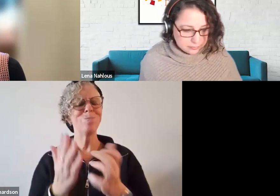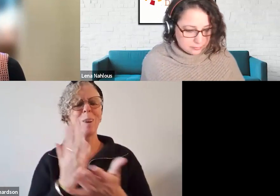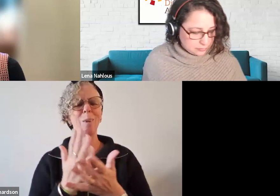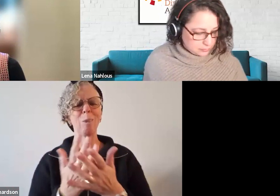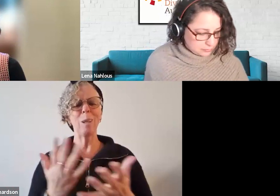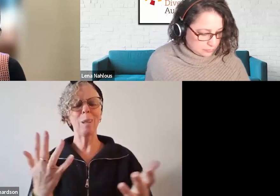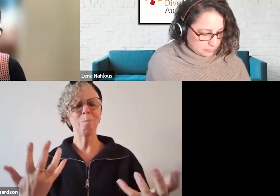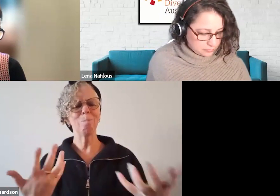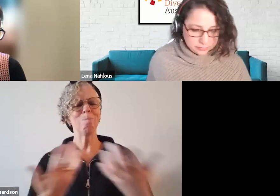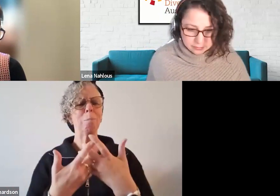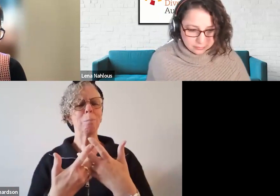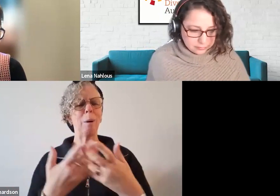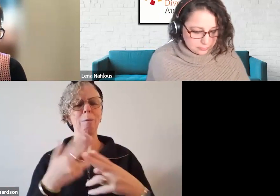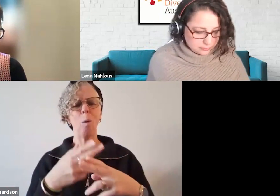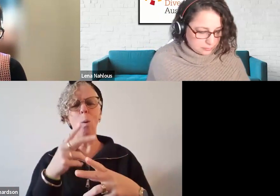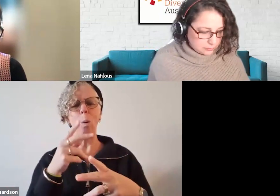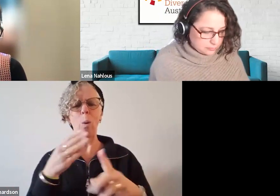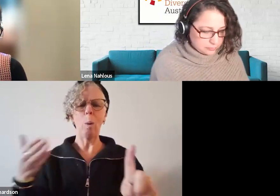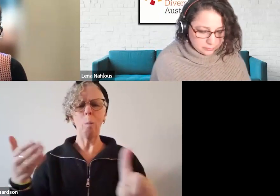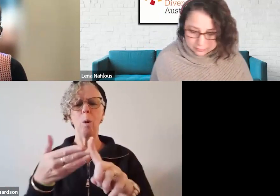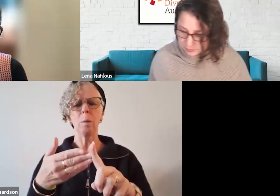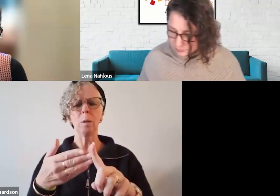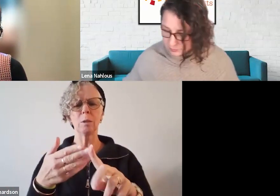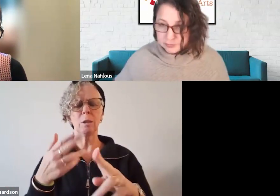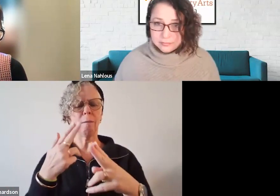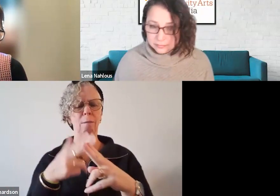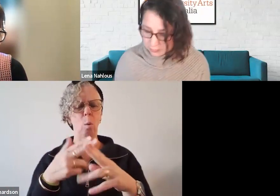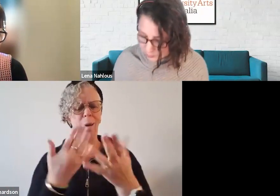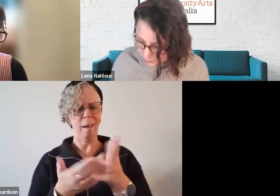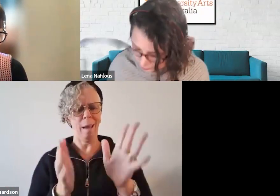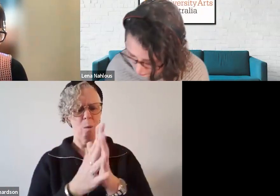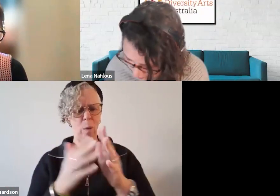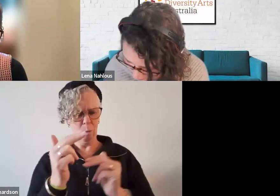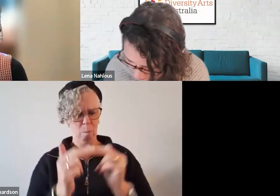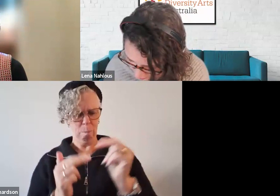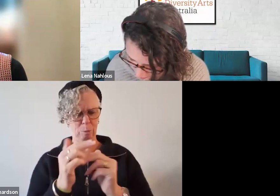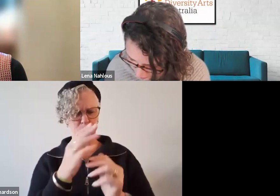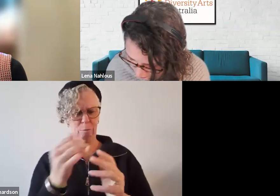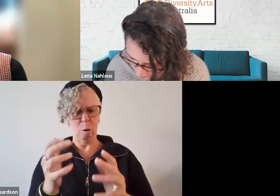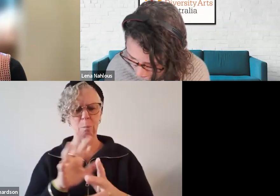a colonized nation that was built on the top of stolen First Nations lands